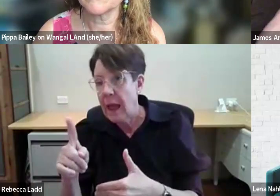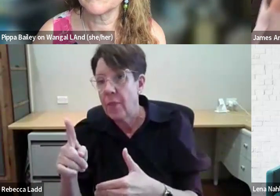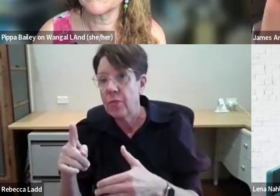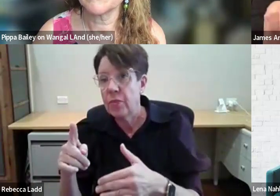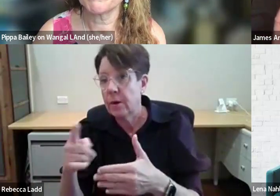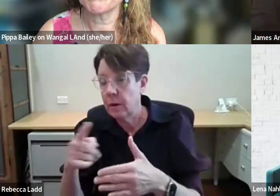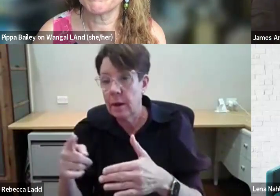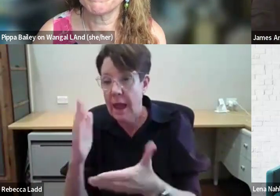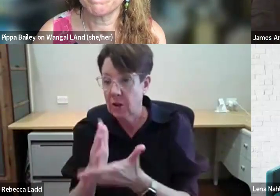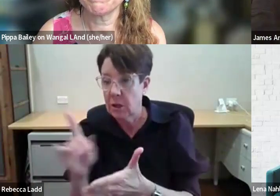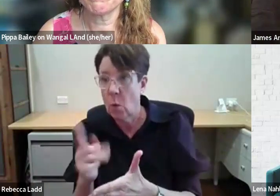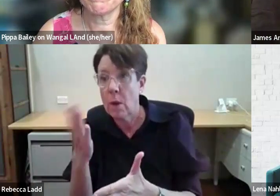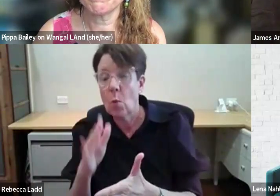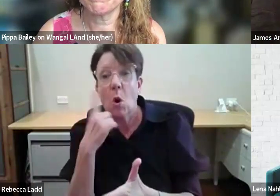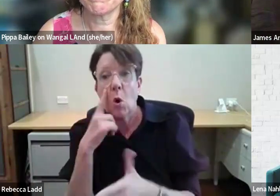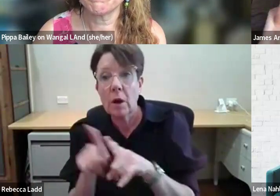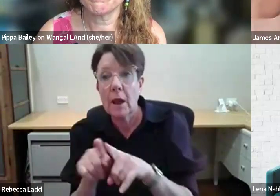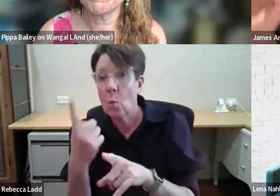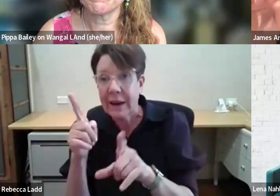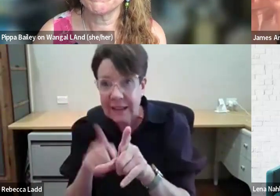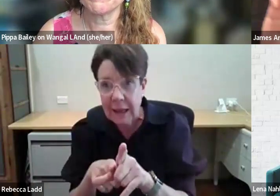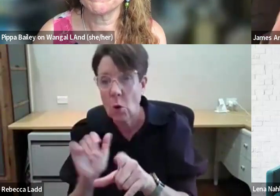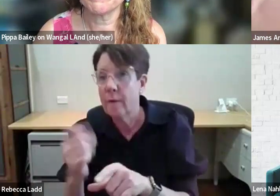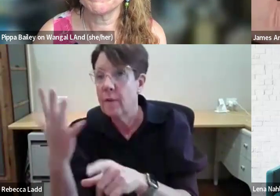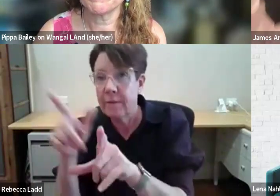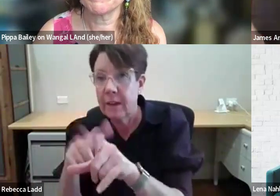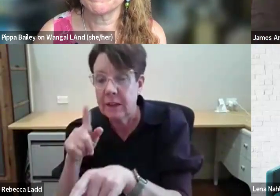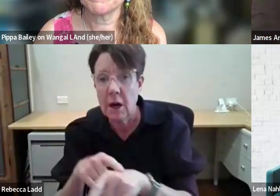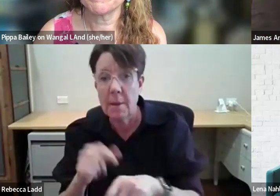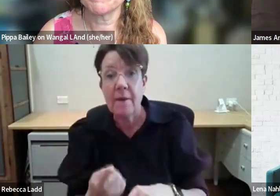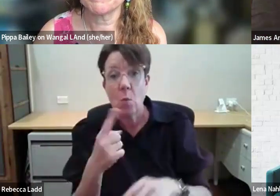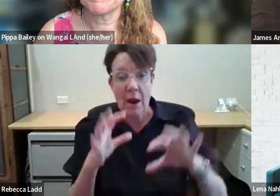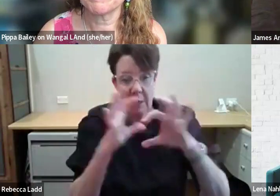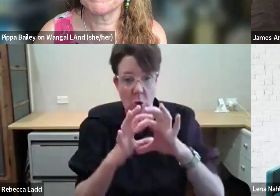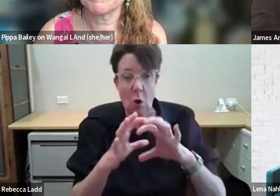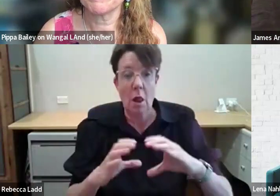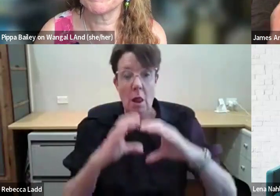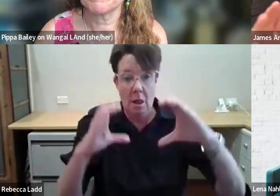large circle and say we have multiple spheres of influence and you think how do we influence